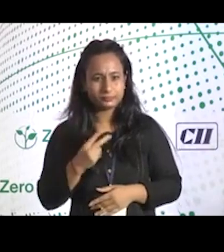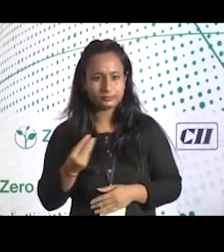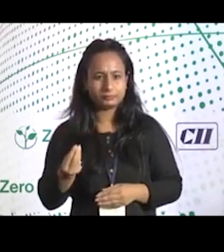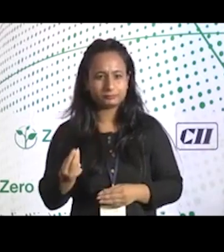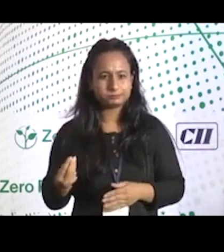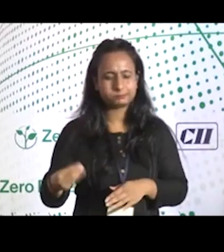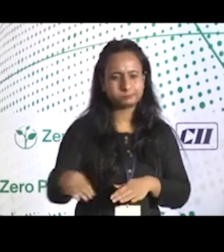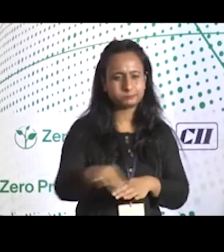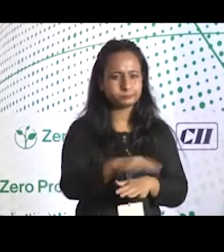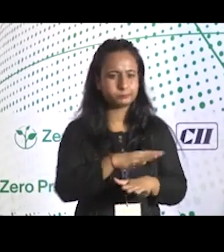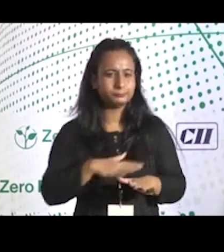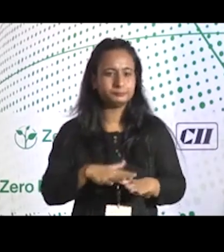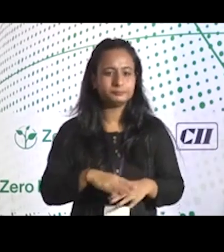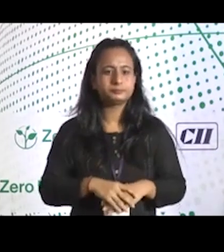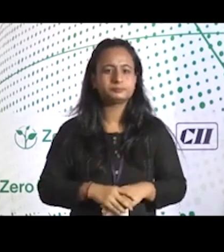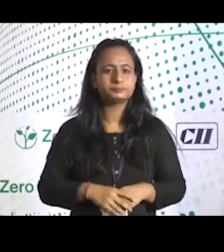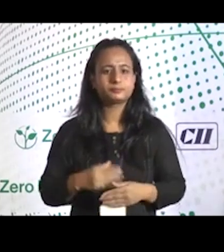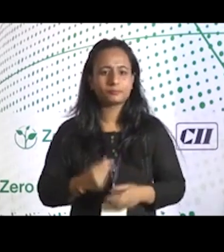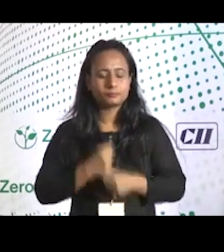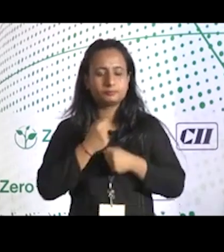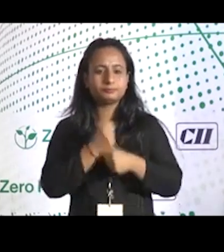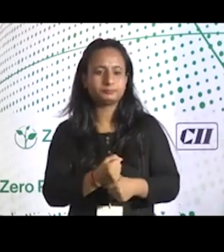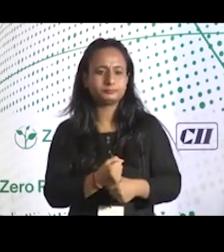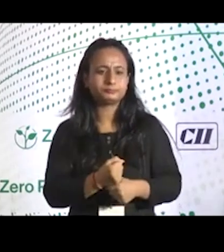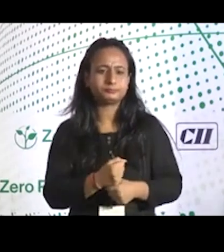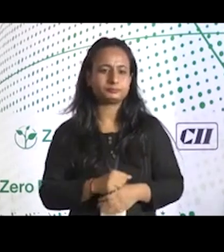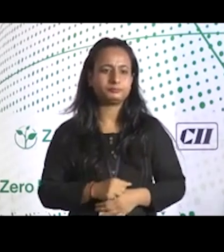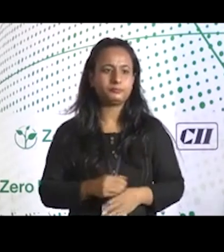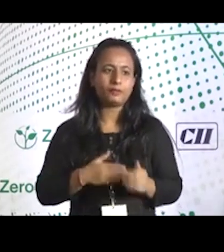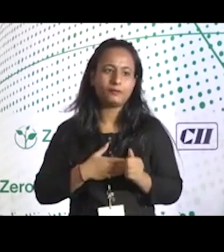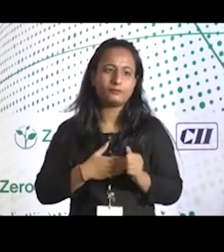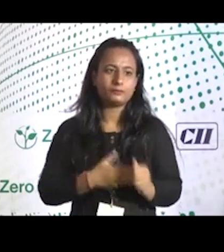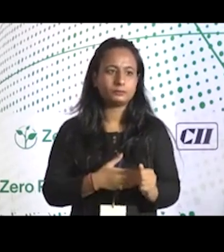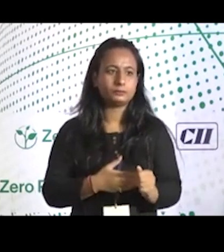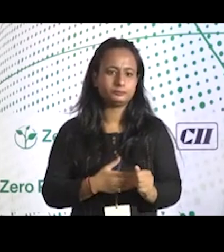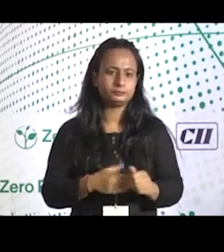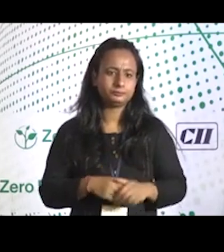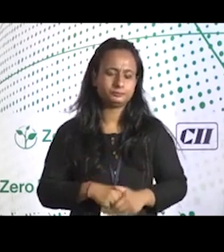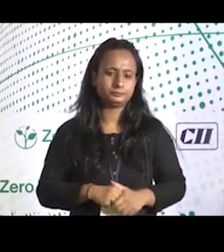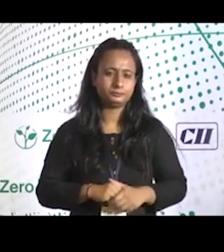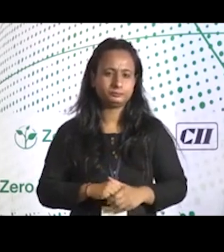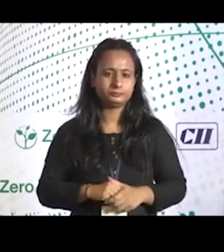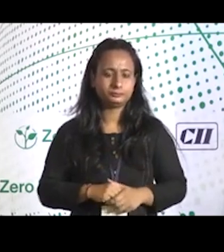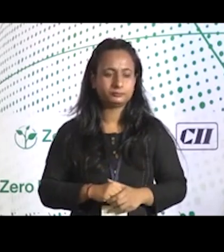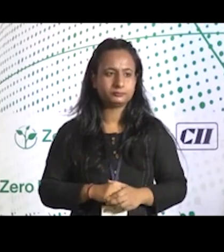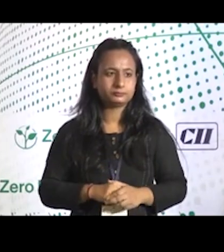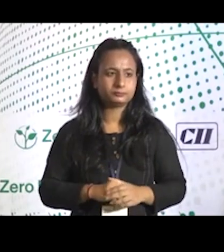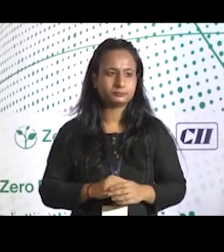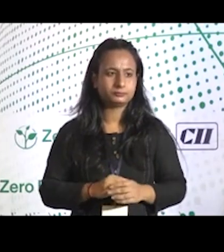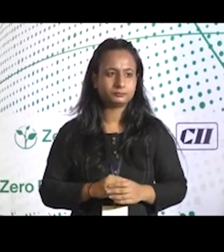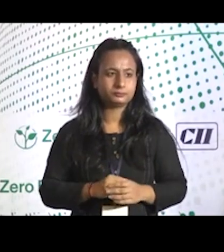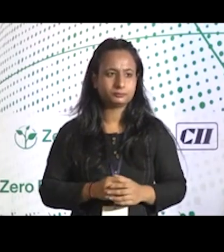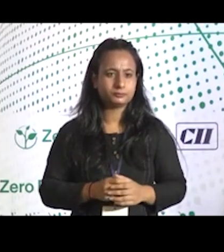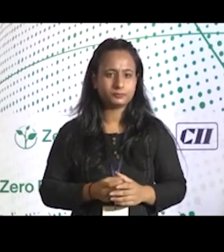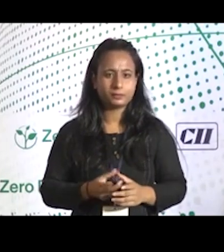and reassurance that we are going in the right direction. Maybe if I can turn douche bag in and, you know,